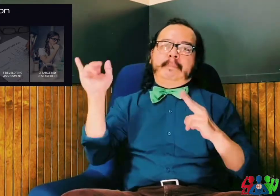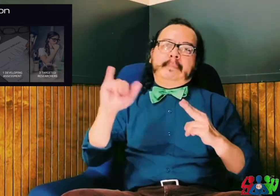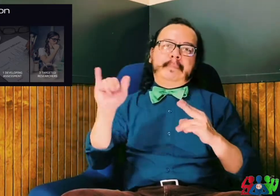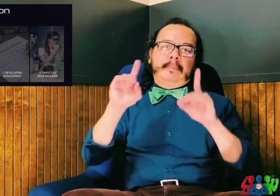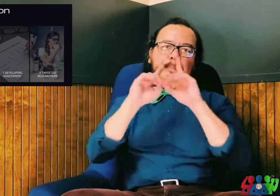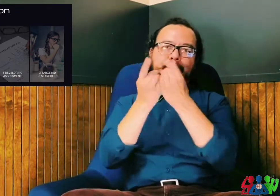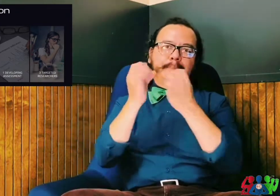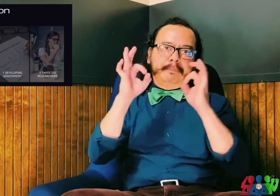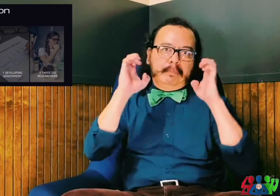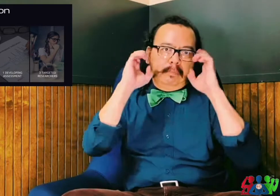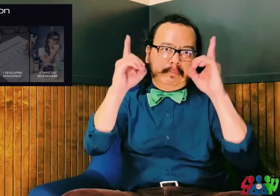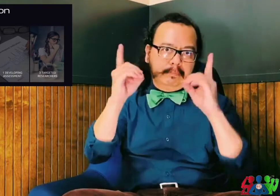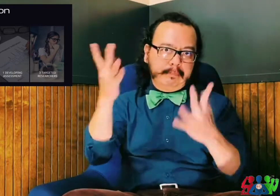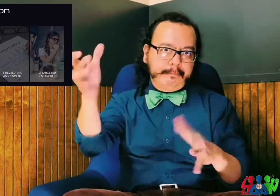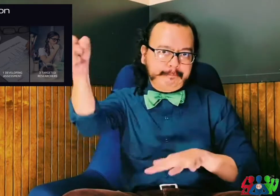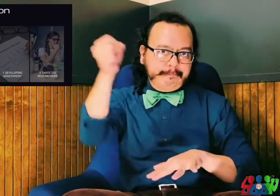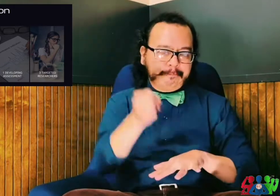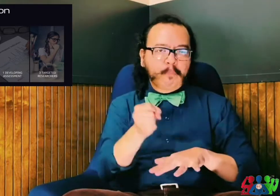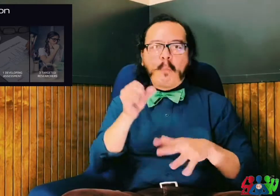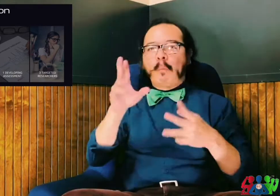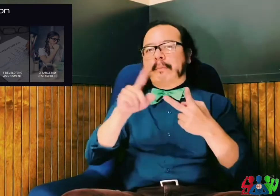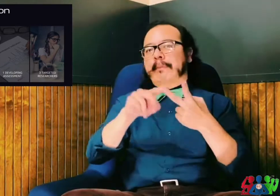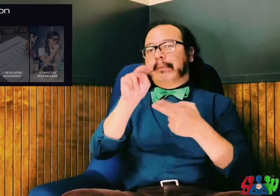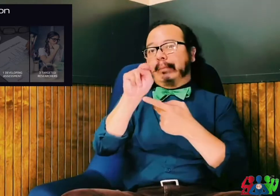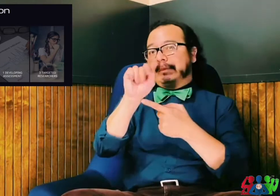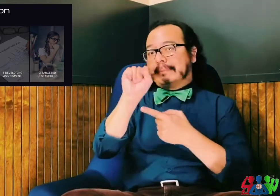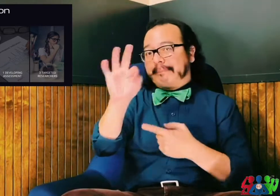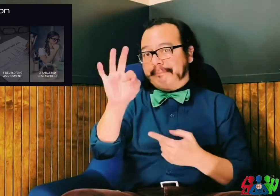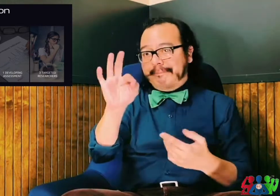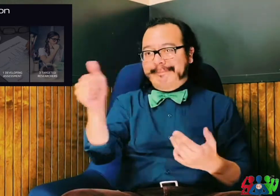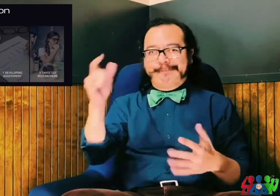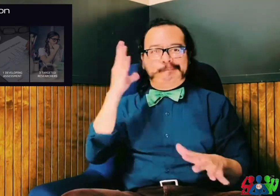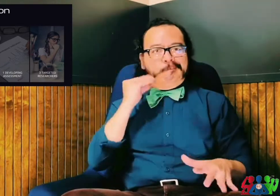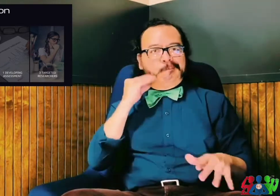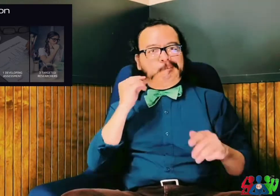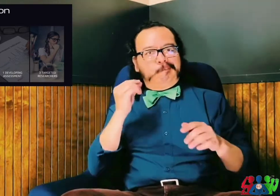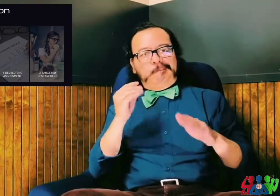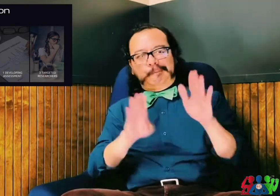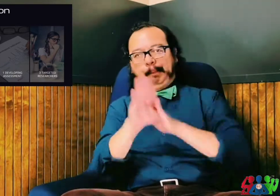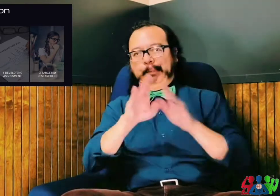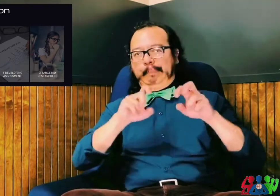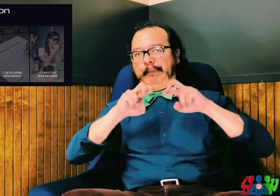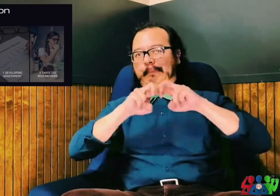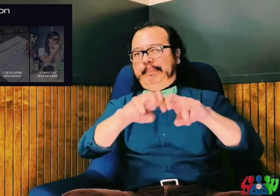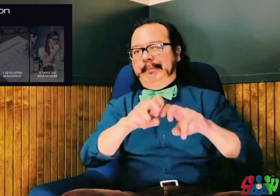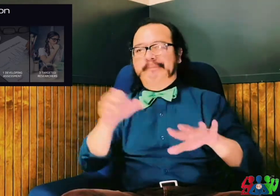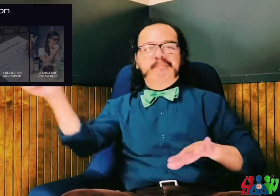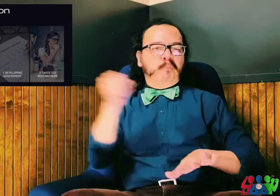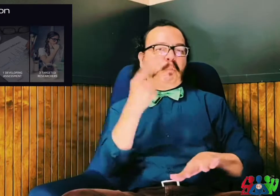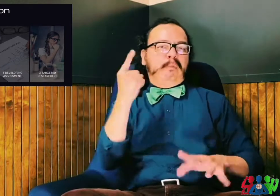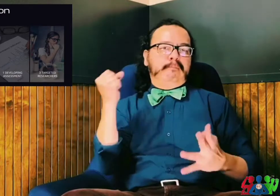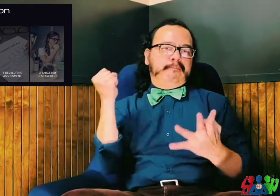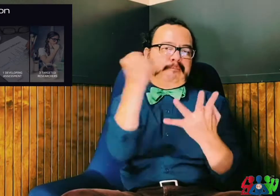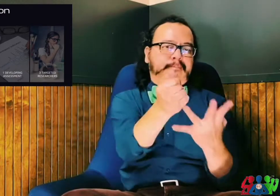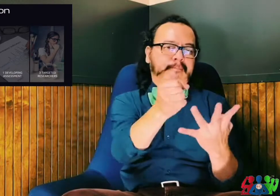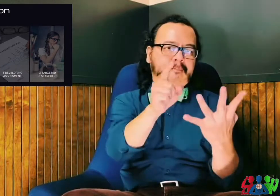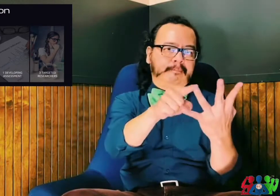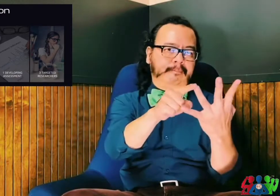such as the Department of Education and the National Science Foundation, should consider supporting these efforts in the assessment.